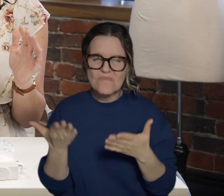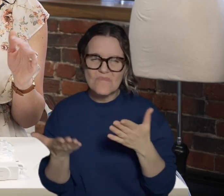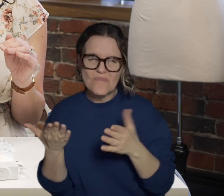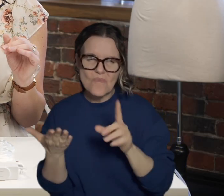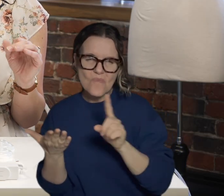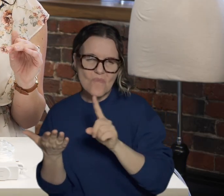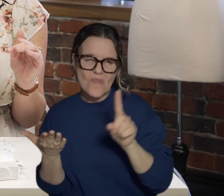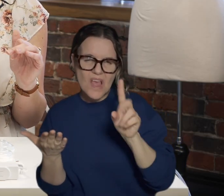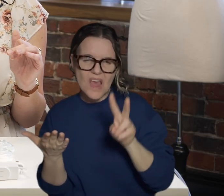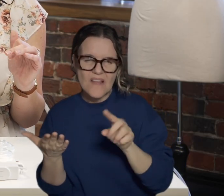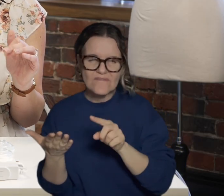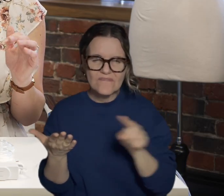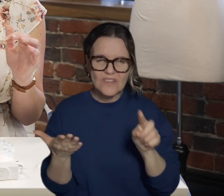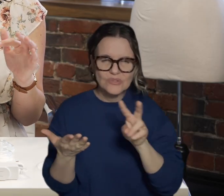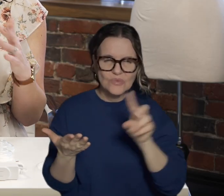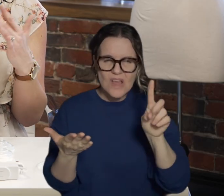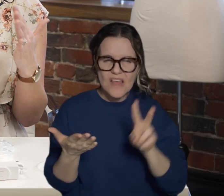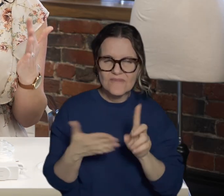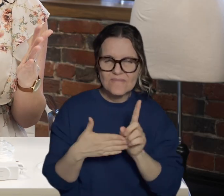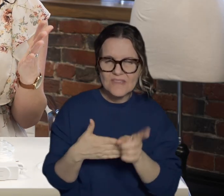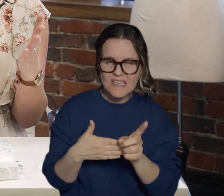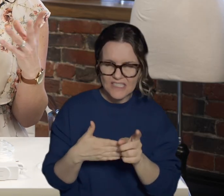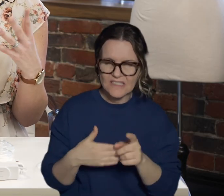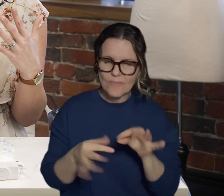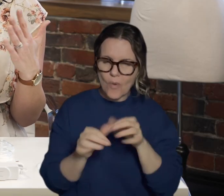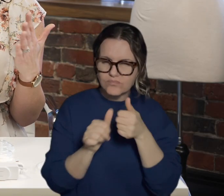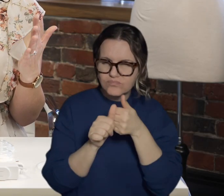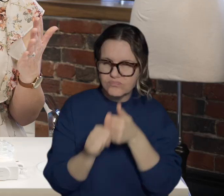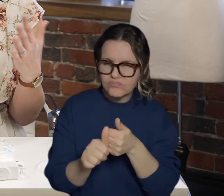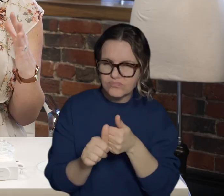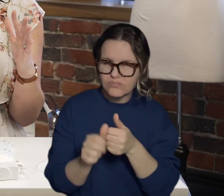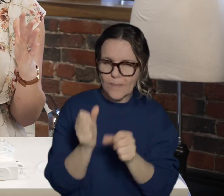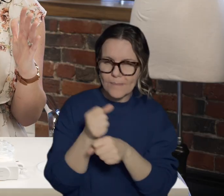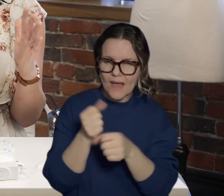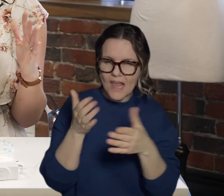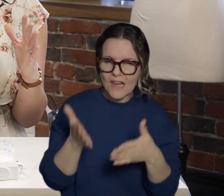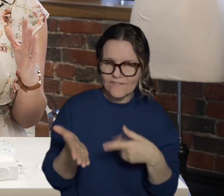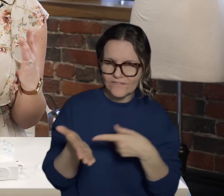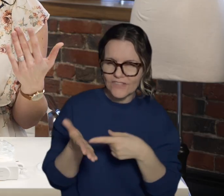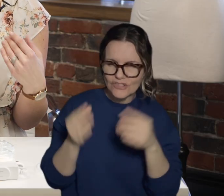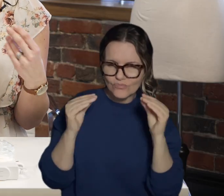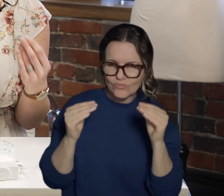a small amount of time so it's only about 1 and a half to maybe 2 and 1/2 minutes or so depending on